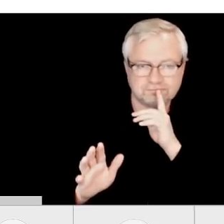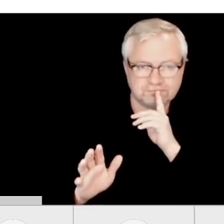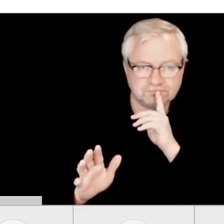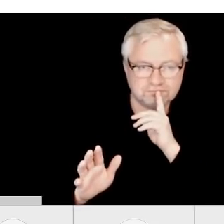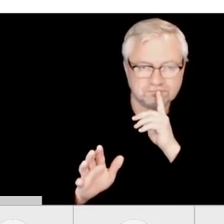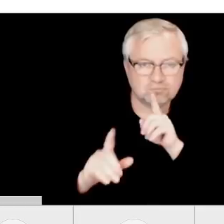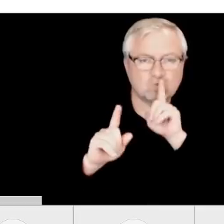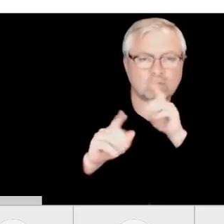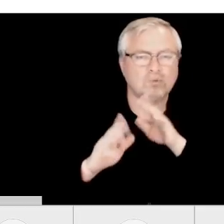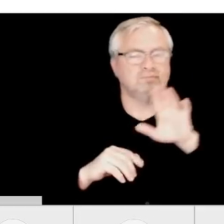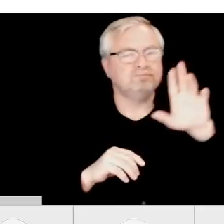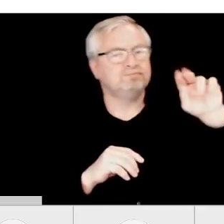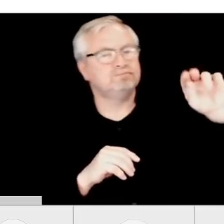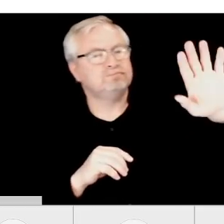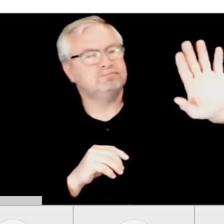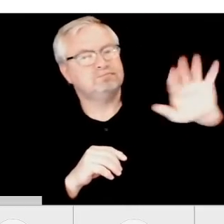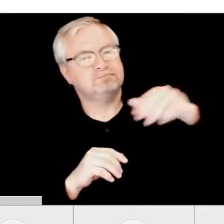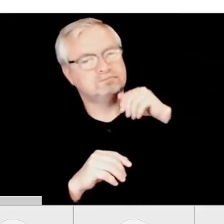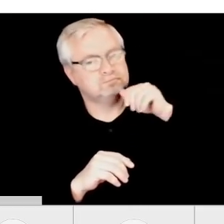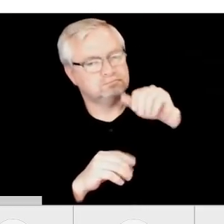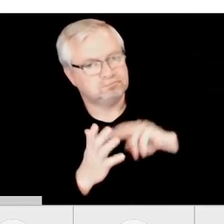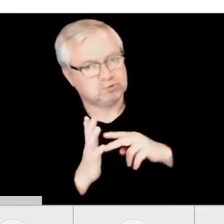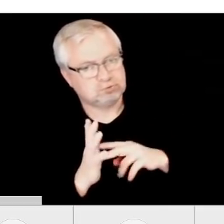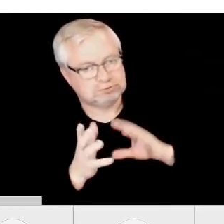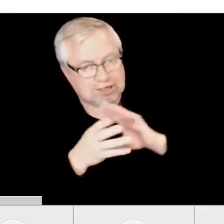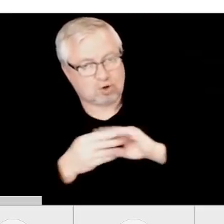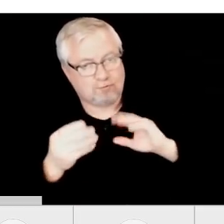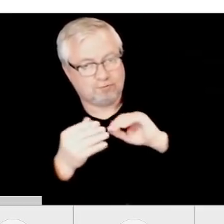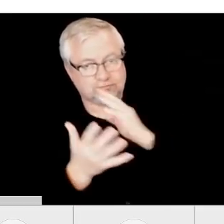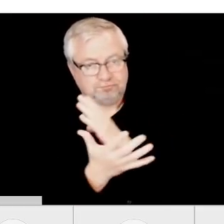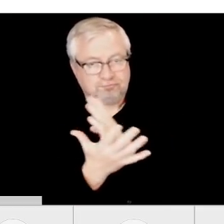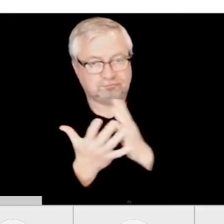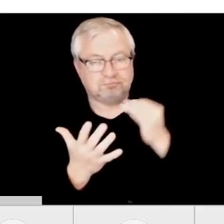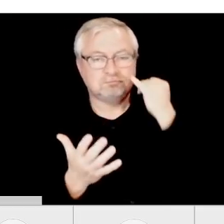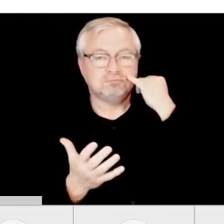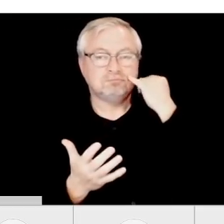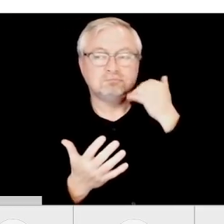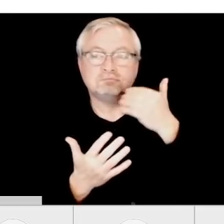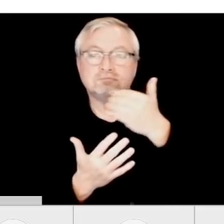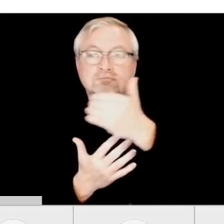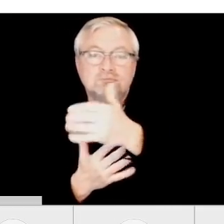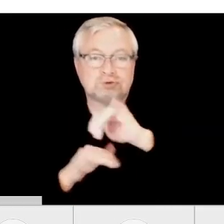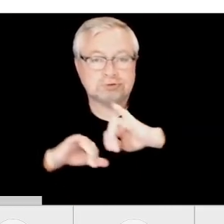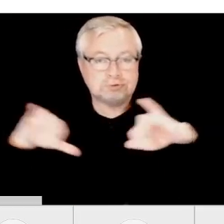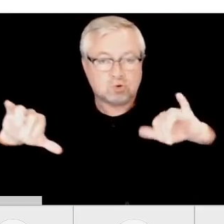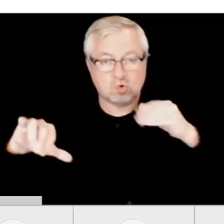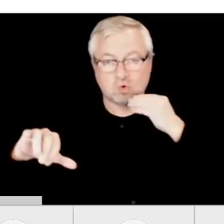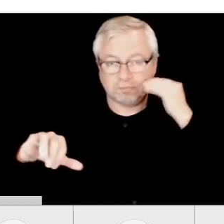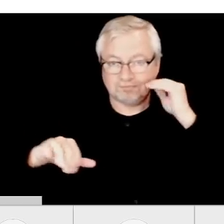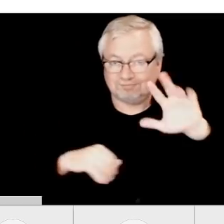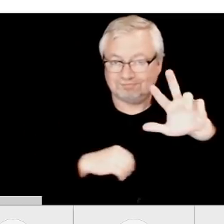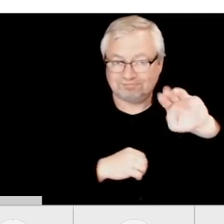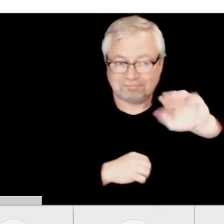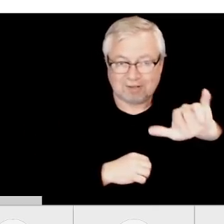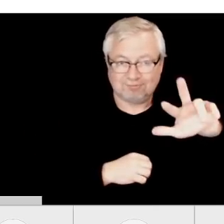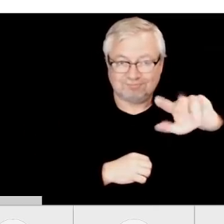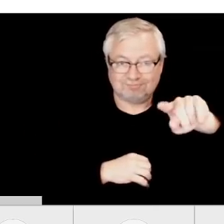basically, a later stay at home order, the deaths would go down, but you just said that time doesn't buy us anything.